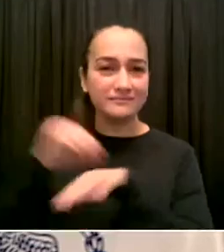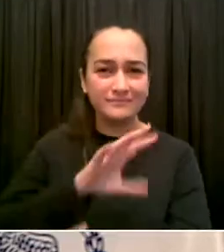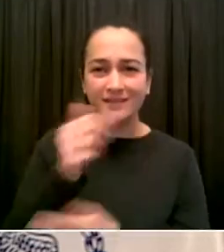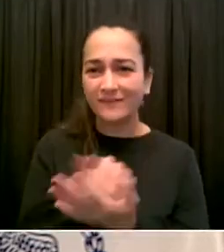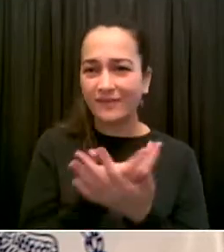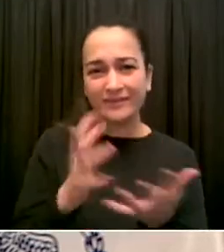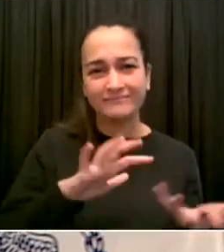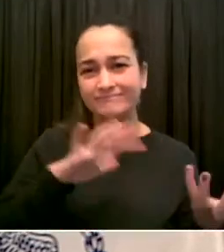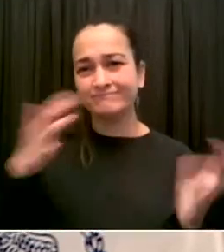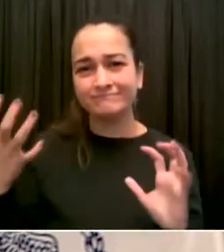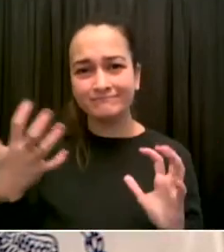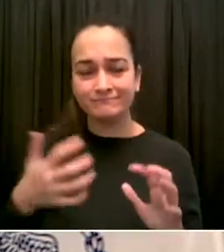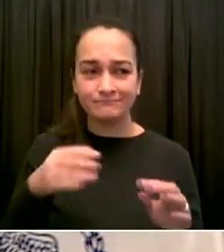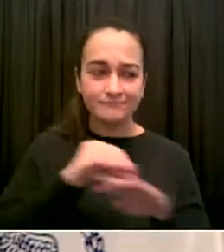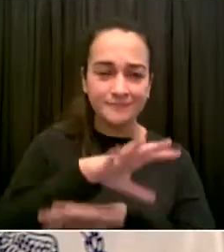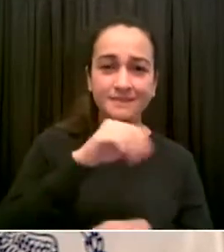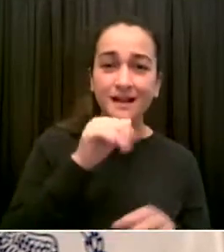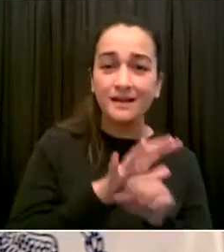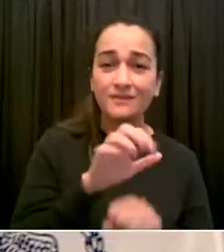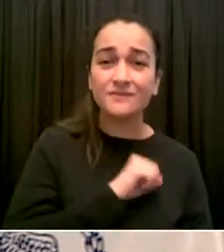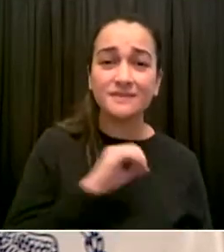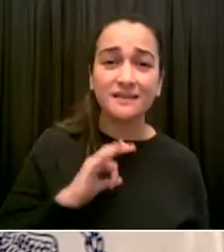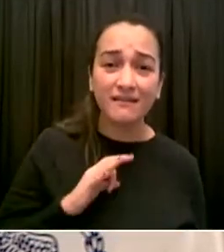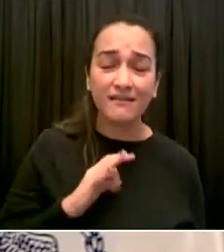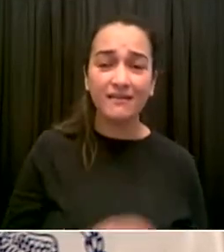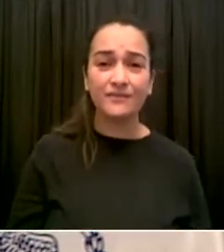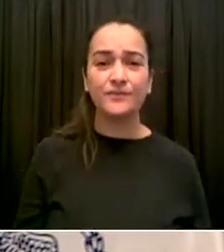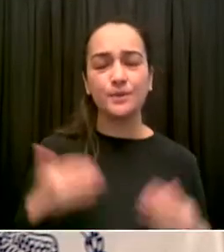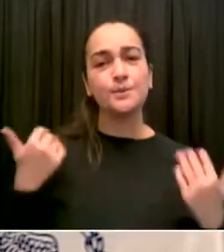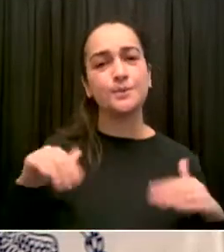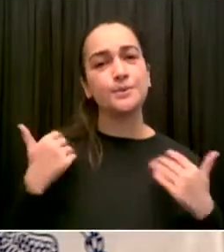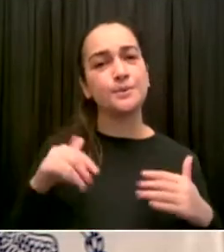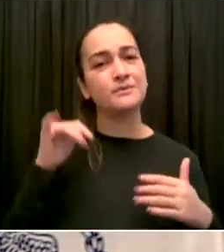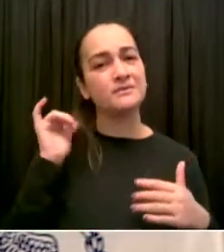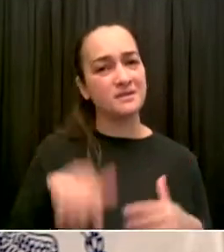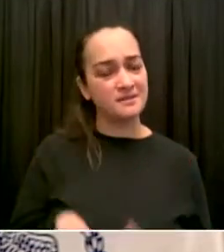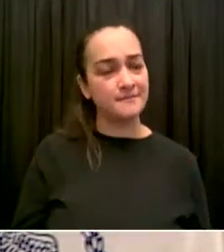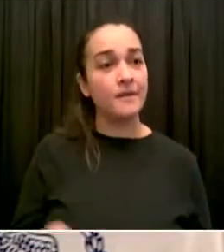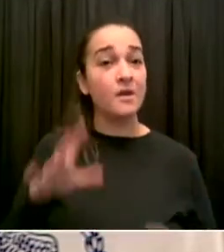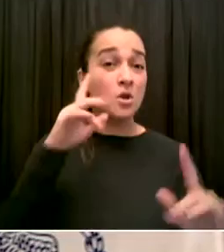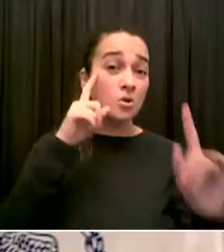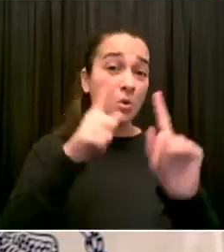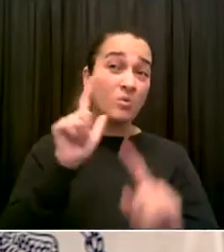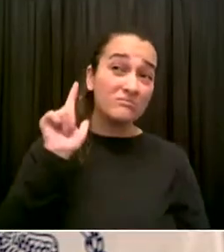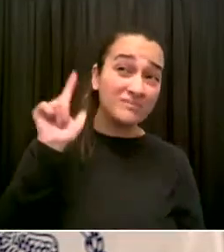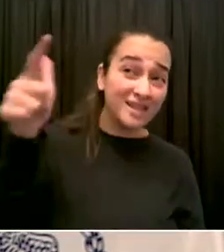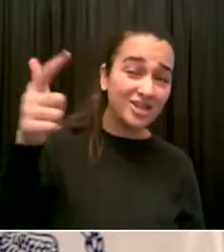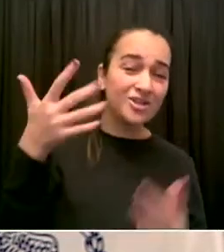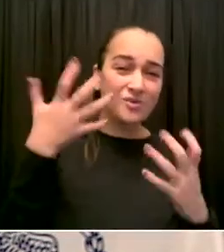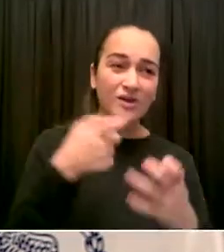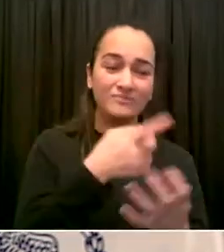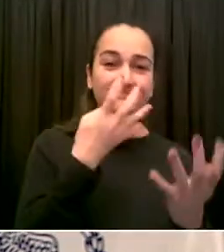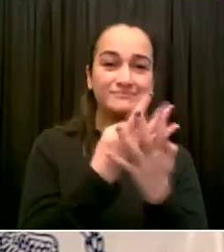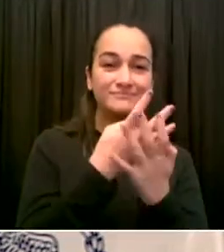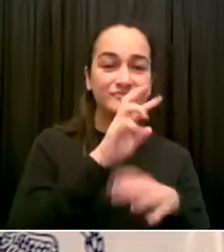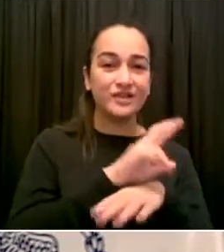REDUCE INCARCERATION THE RIGHT WAY, GET TO THAT NEW COMMUNITY-